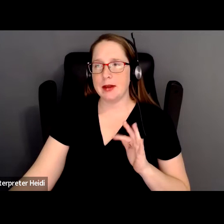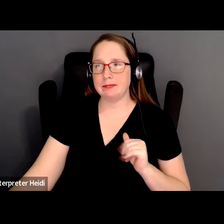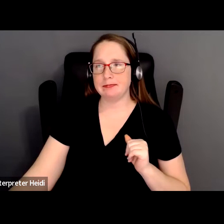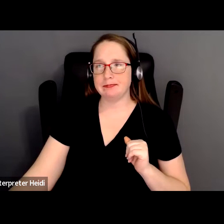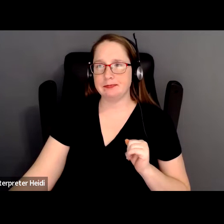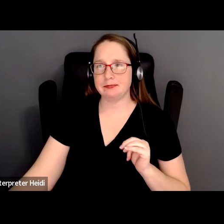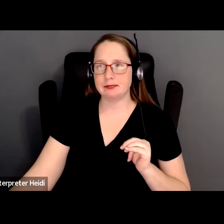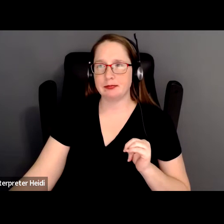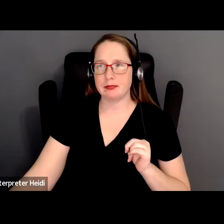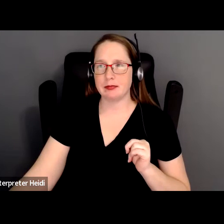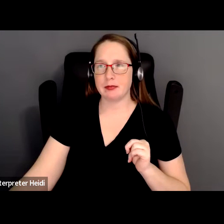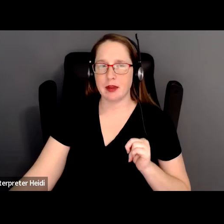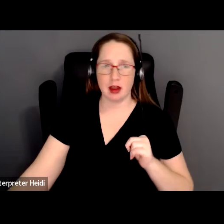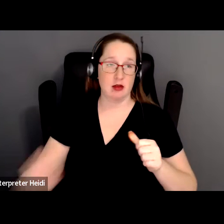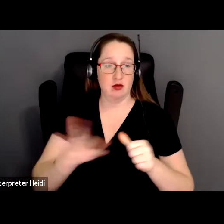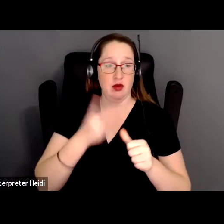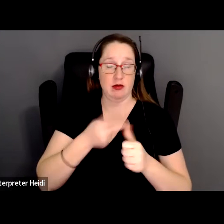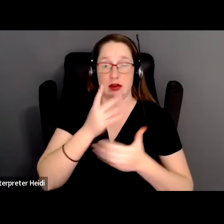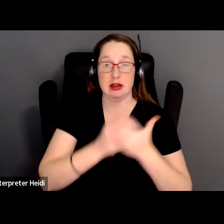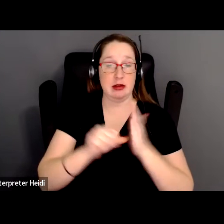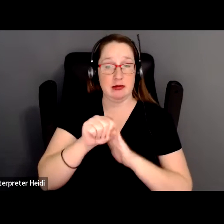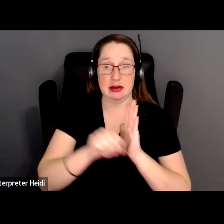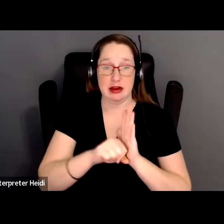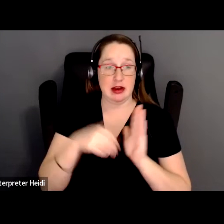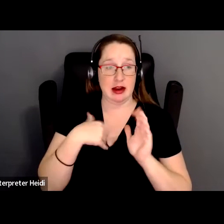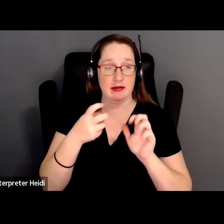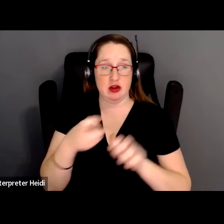a primary one is that some States have moved, shifted away from using Medicaid